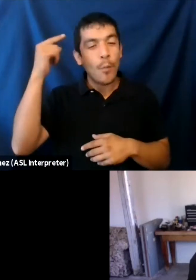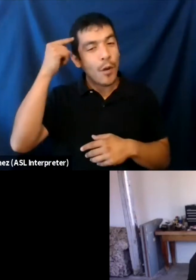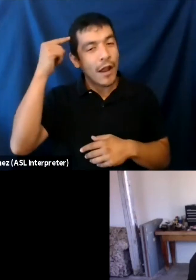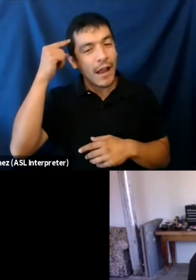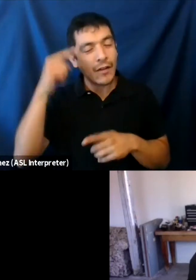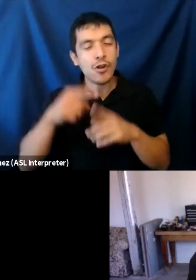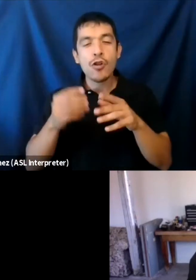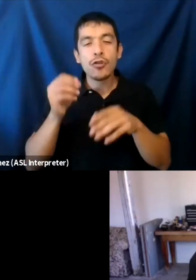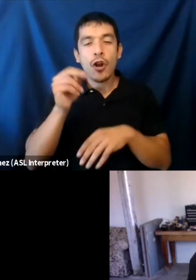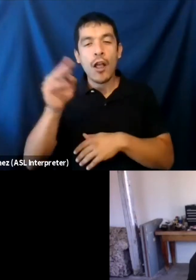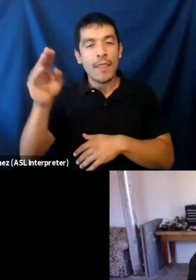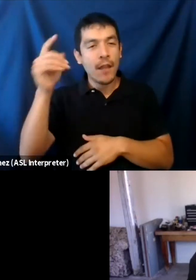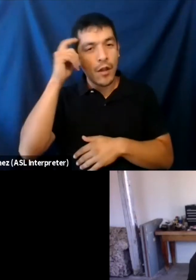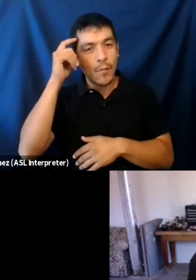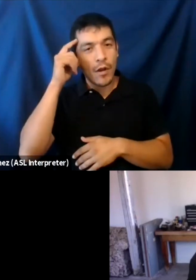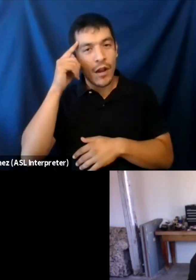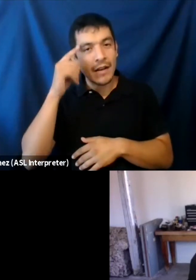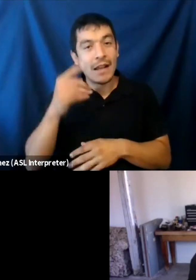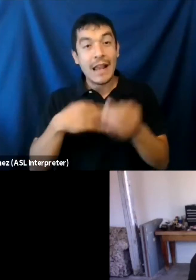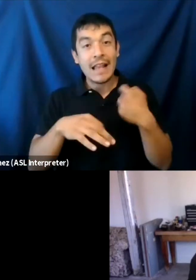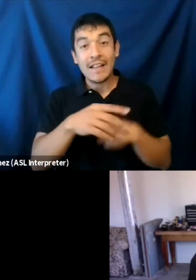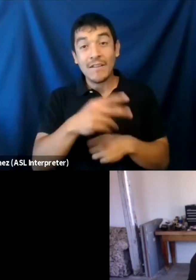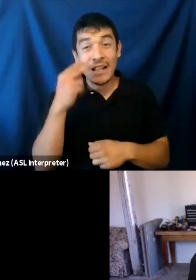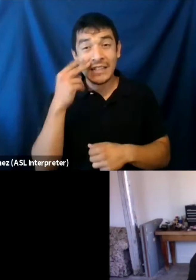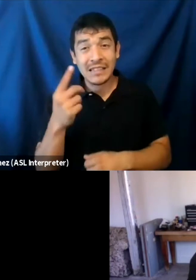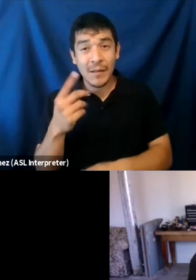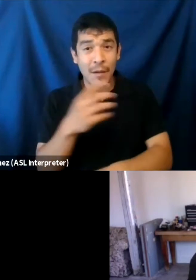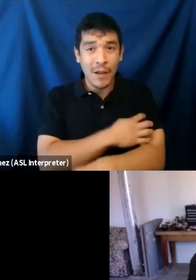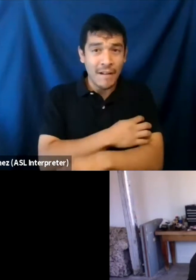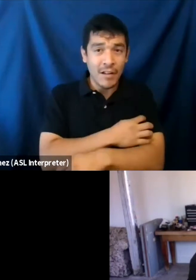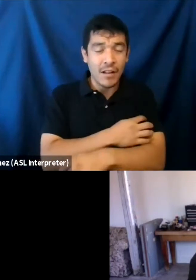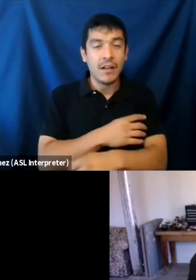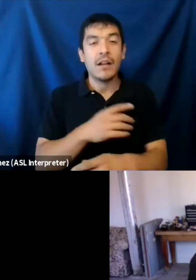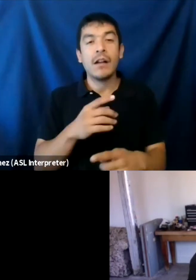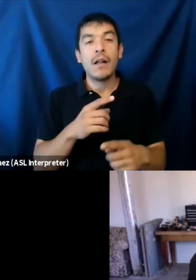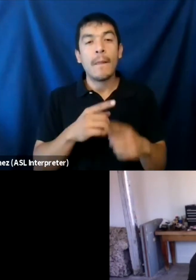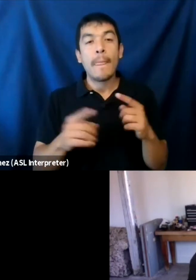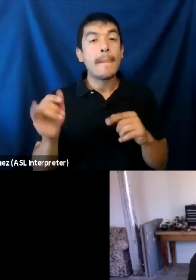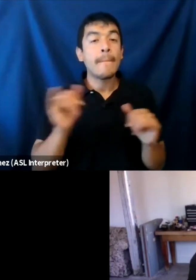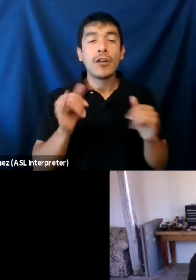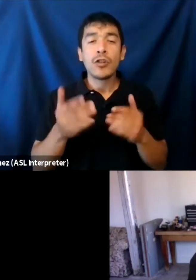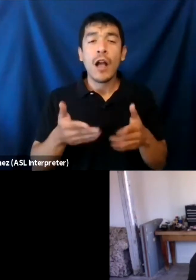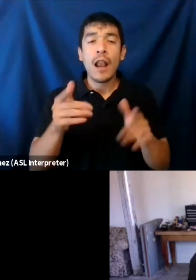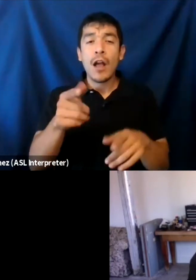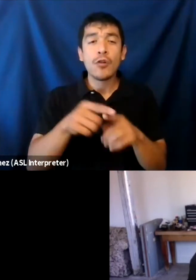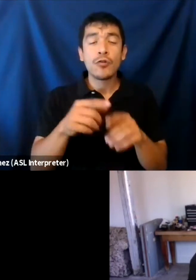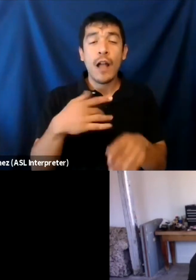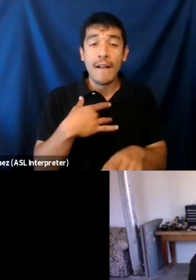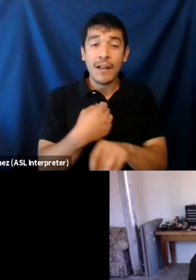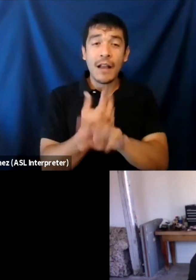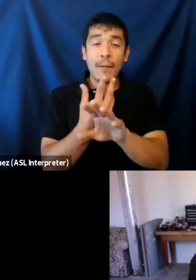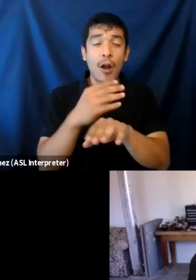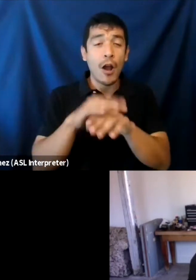instead of like the immediate, like I have just seen something powerful one, and that also does allow you to put your camera on somebody